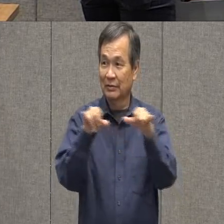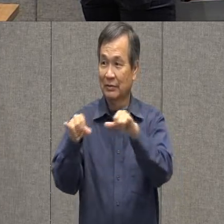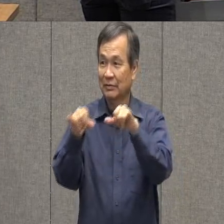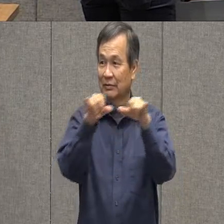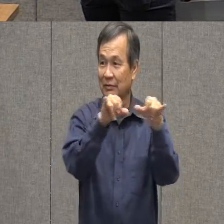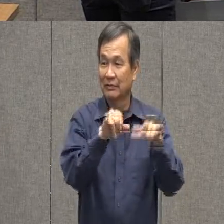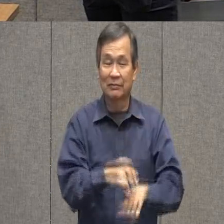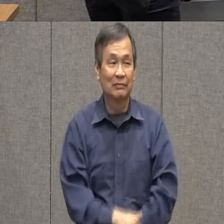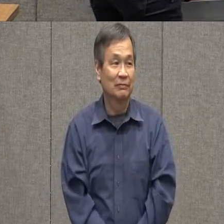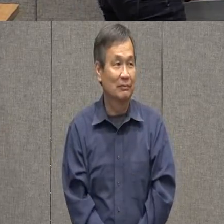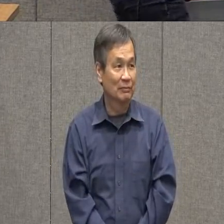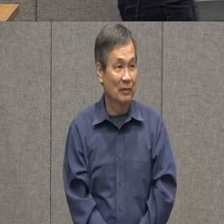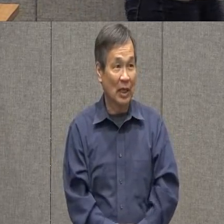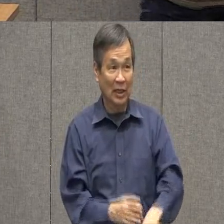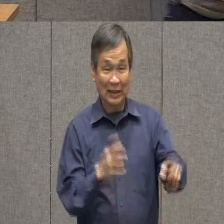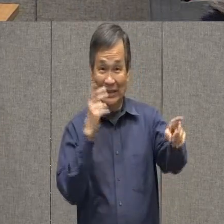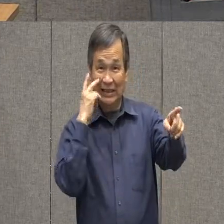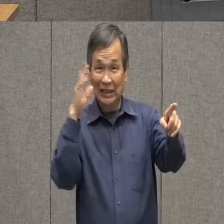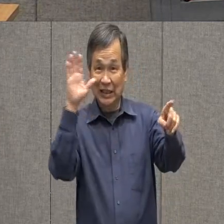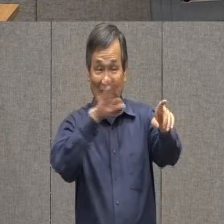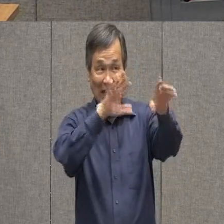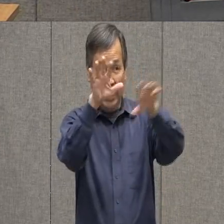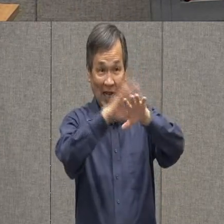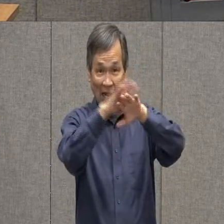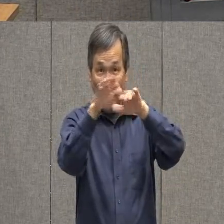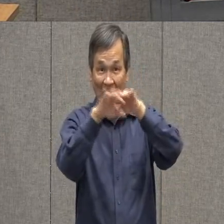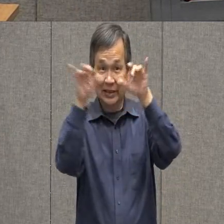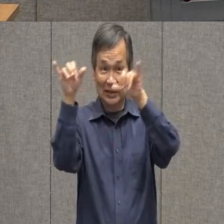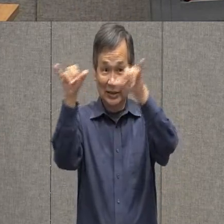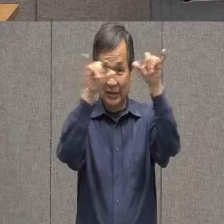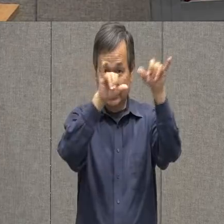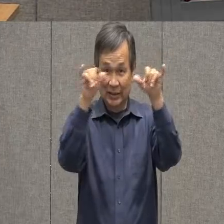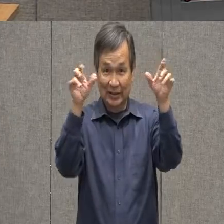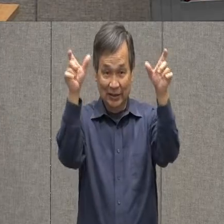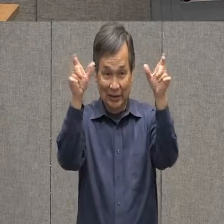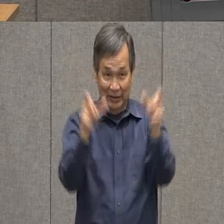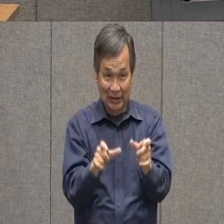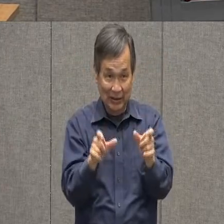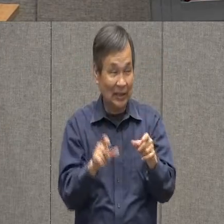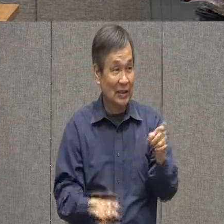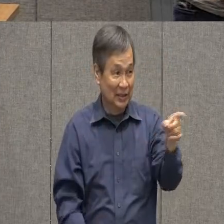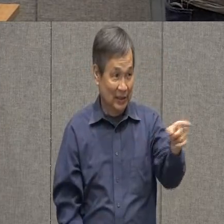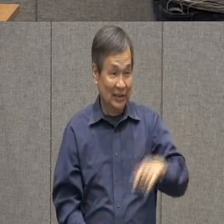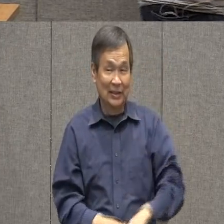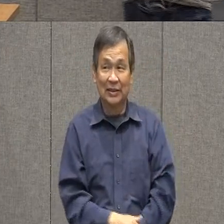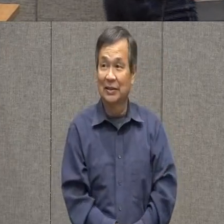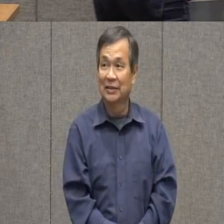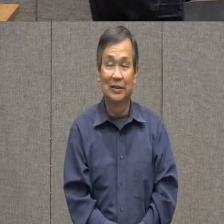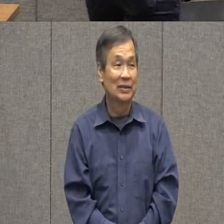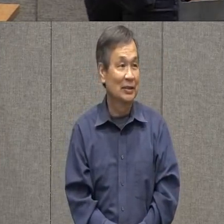We can make a circle for her hands. Straight. Everything else is really straight lines.